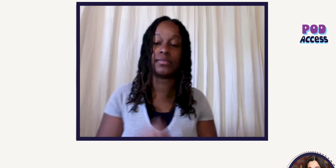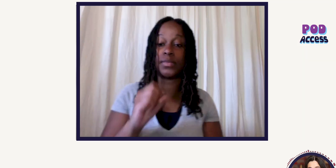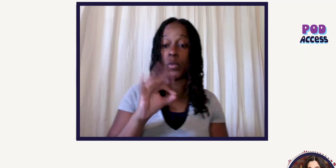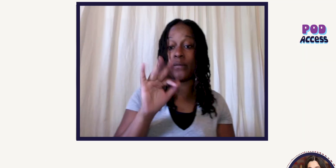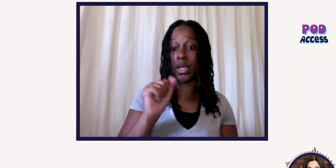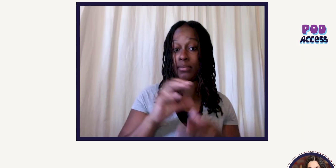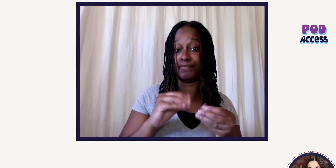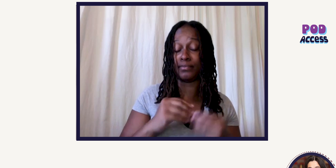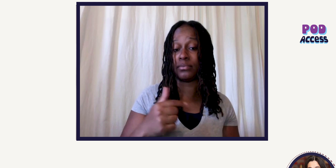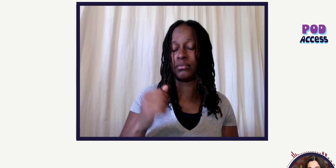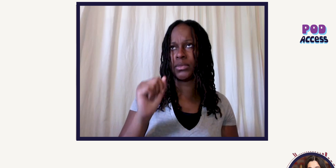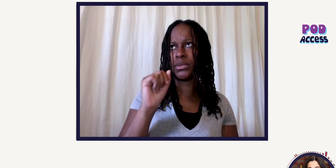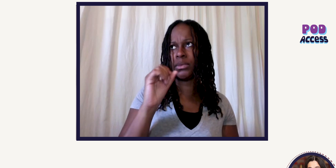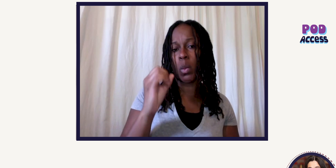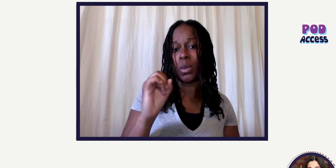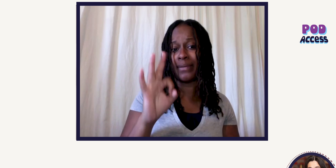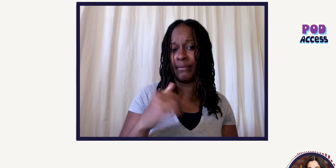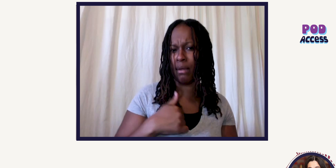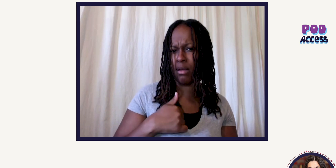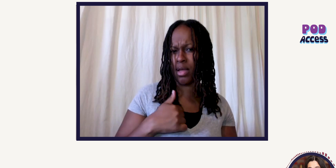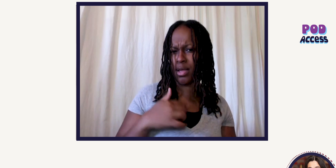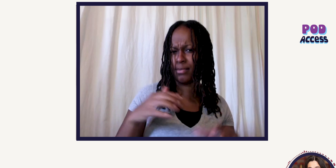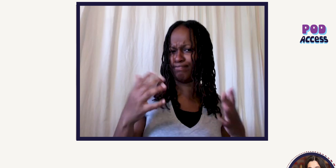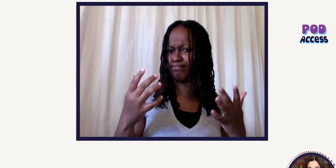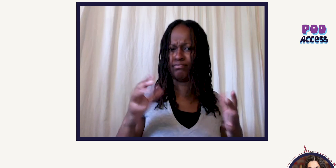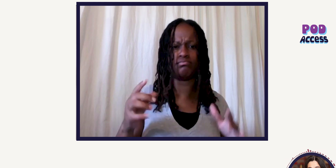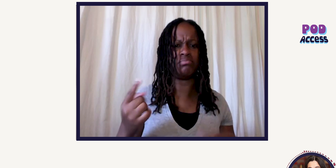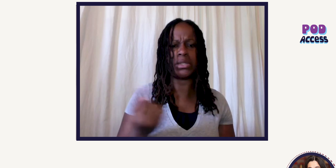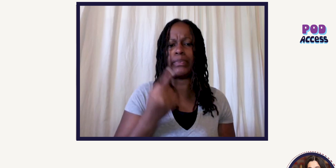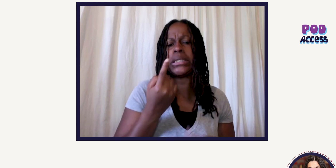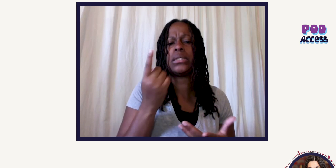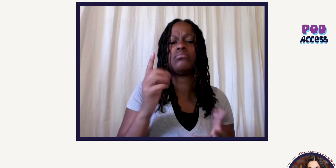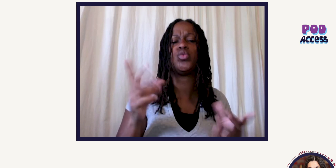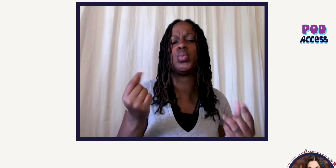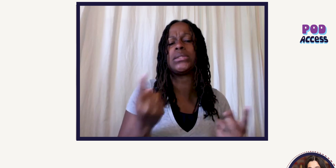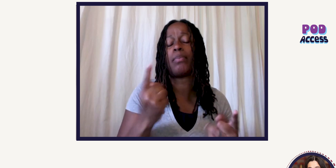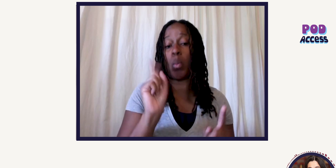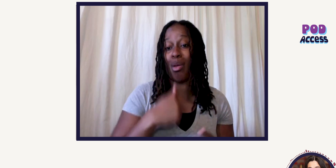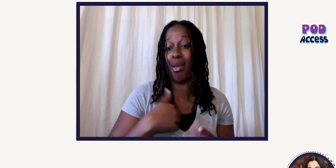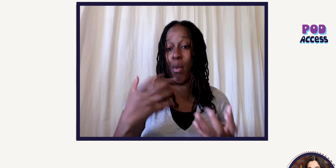So, if I'm doing something where I want the vibe to be like it's a conversation between friends,